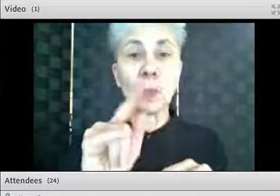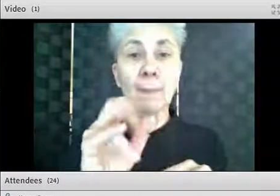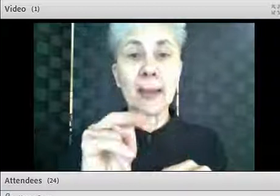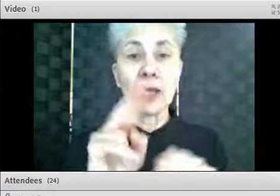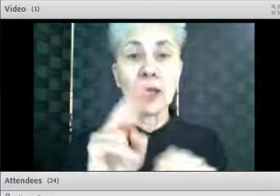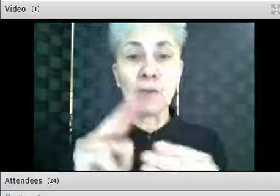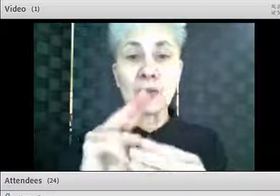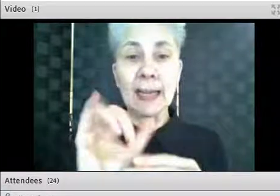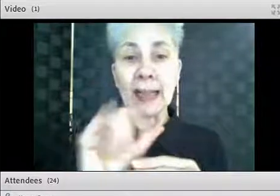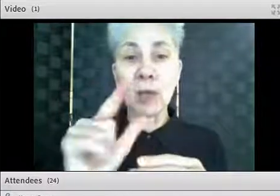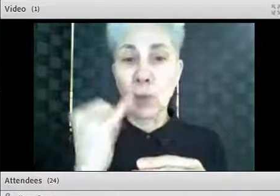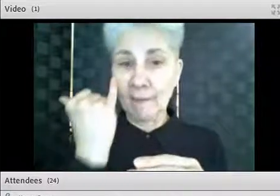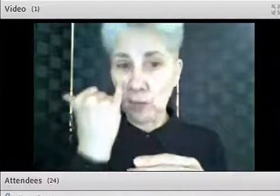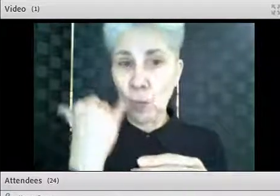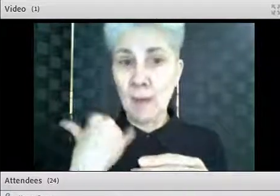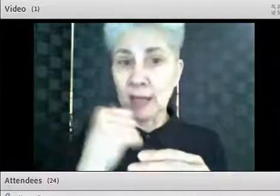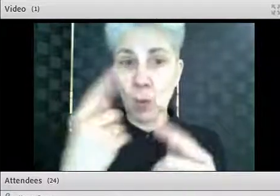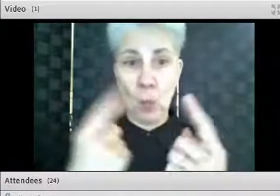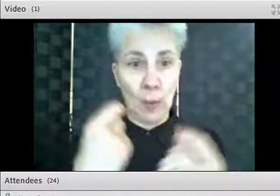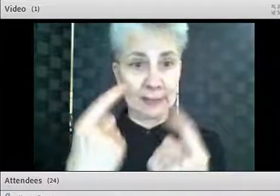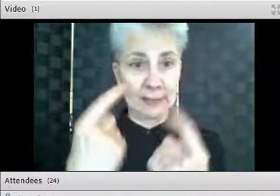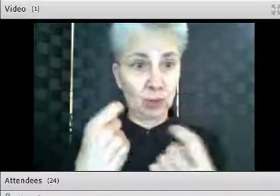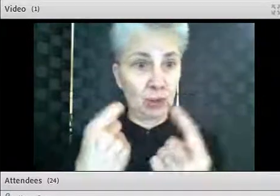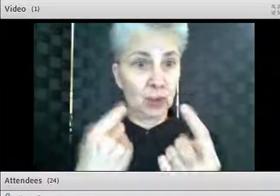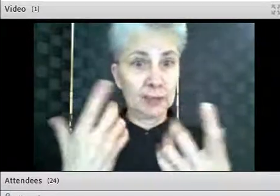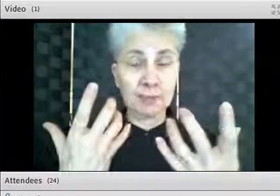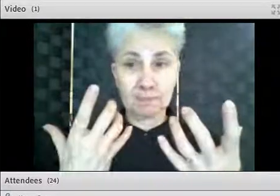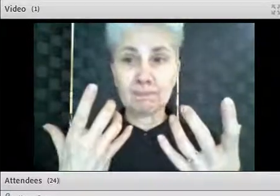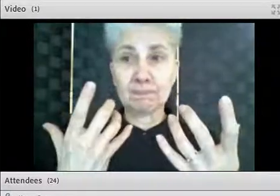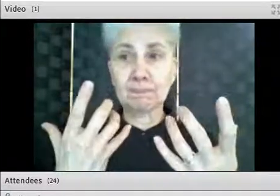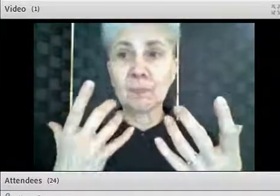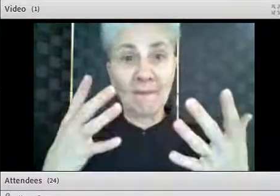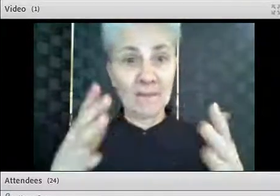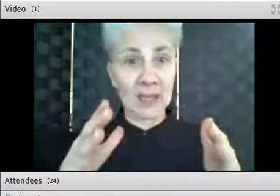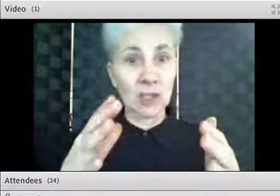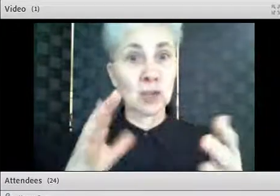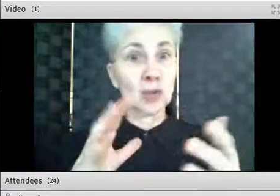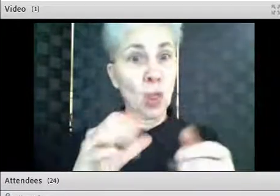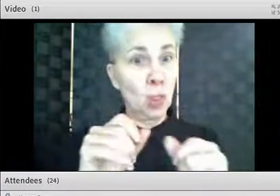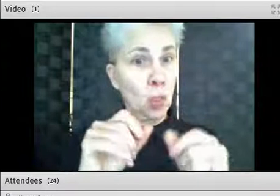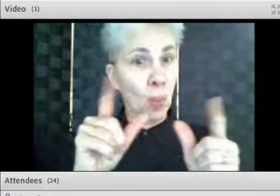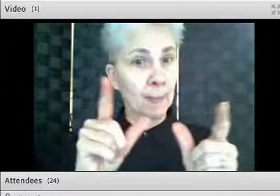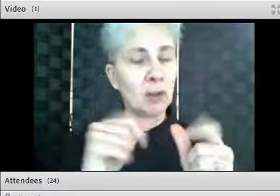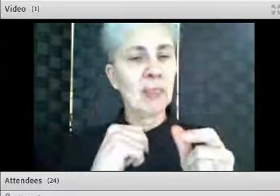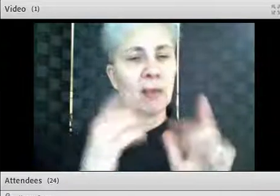and if you do have any questions after this webinar then please feel free to e-mail me.